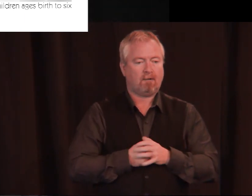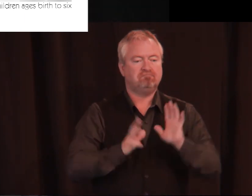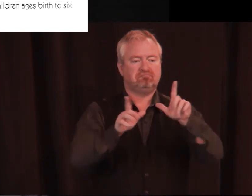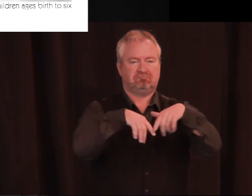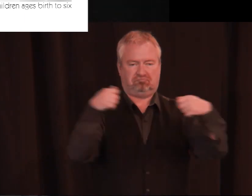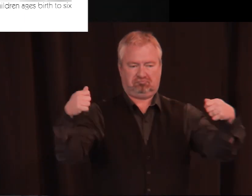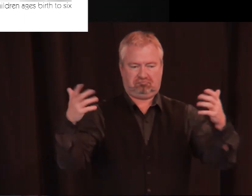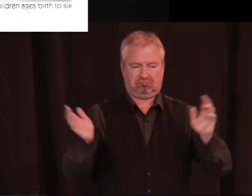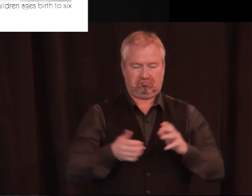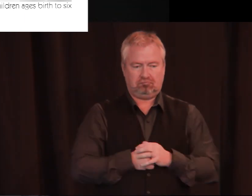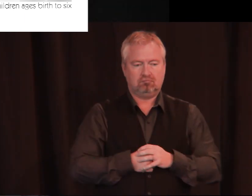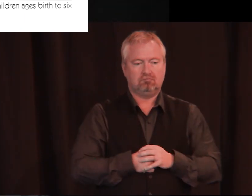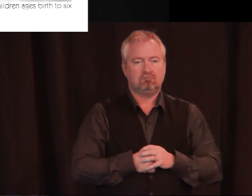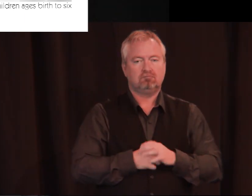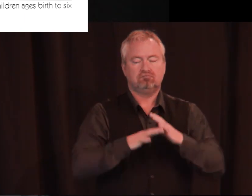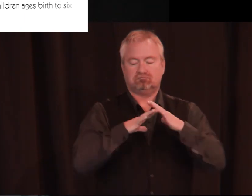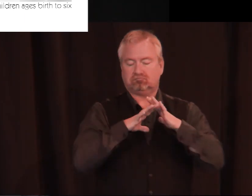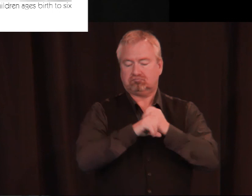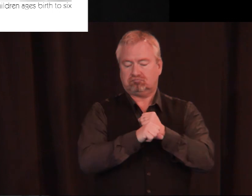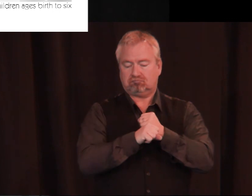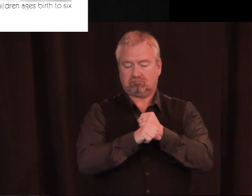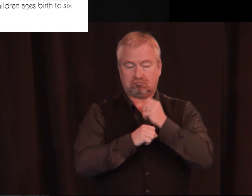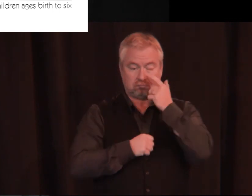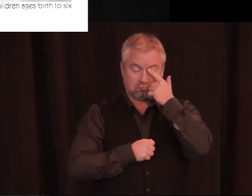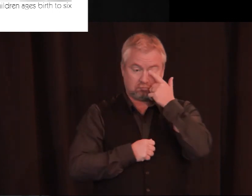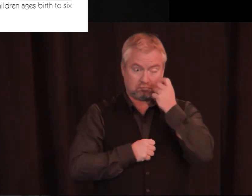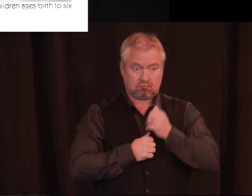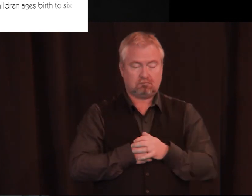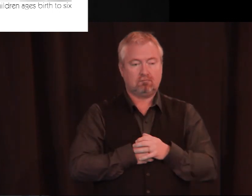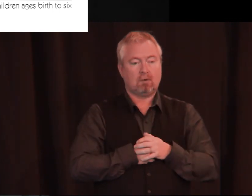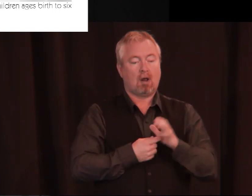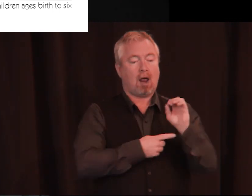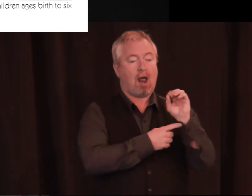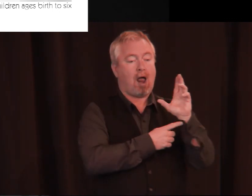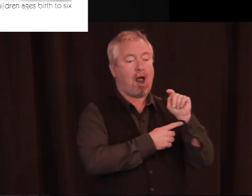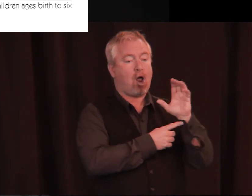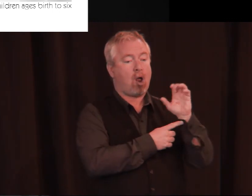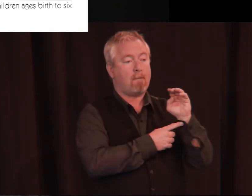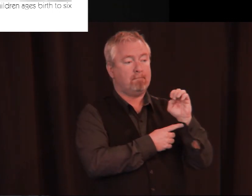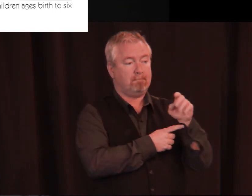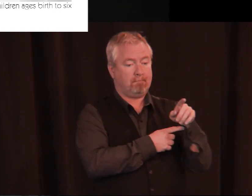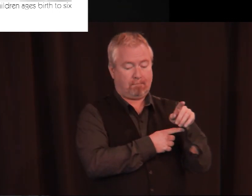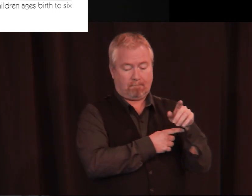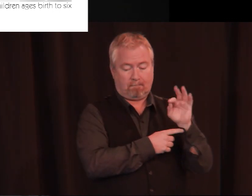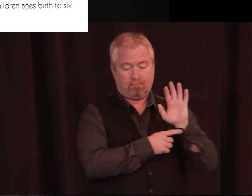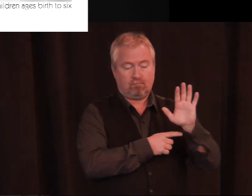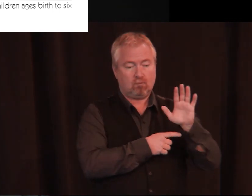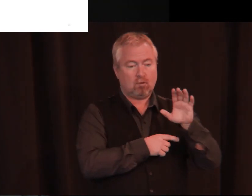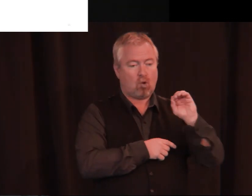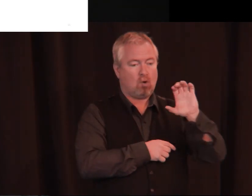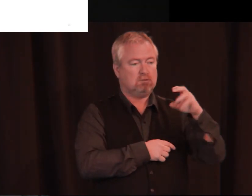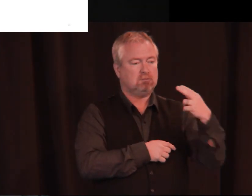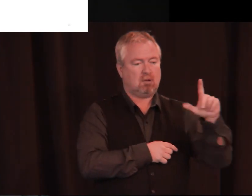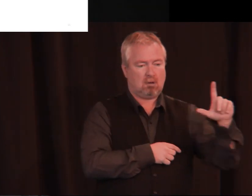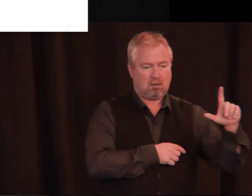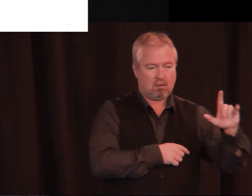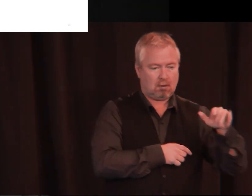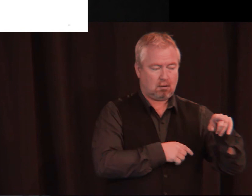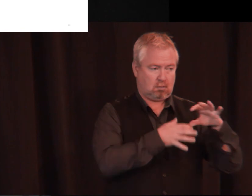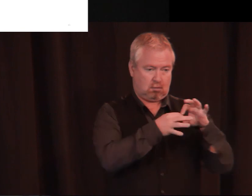Like I said, the outcomes of children with hearing loss study looked at the kids up to age 6. We are now looking at the kids into fourth grade